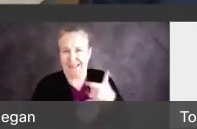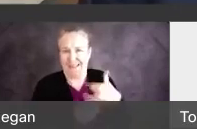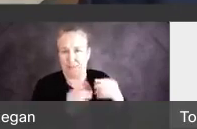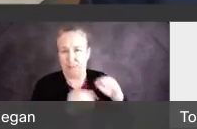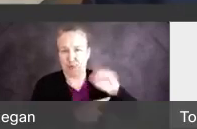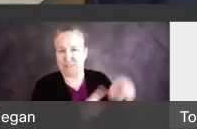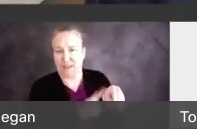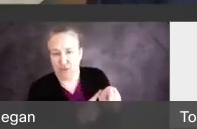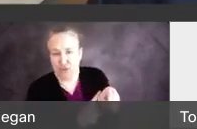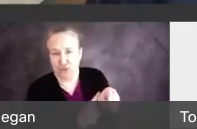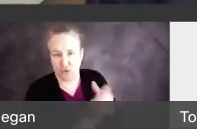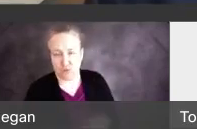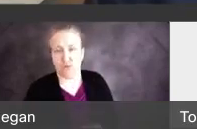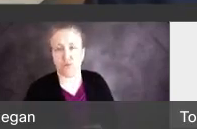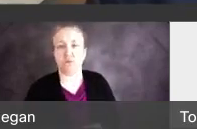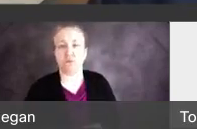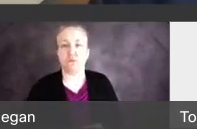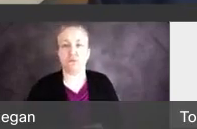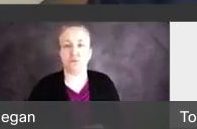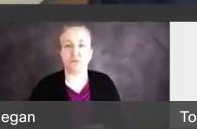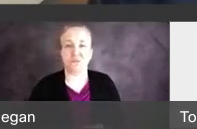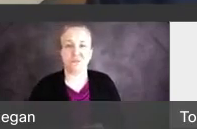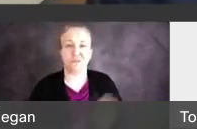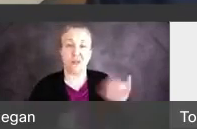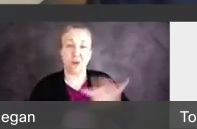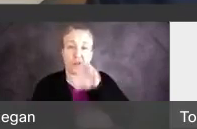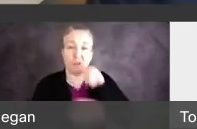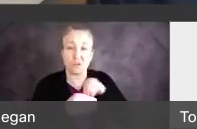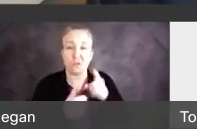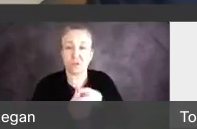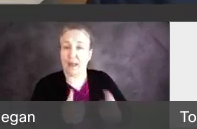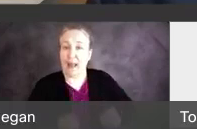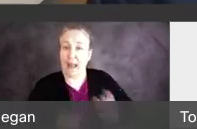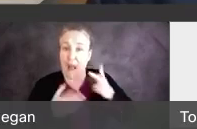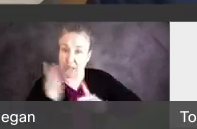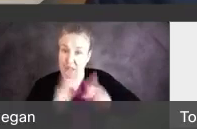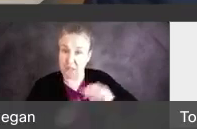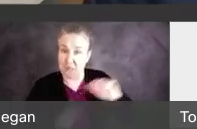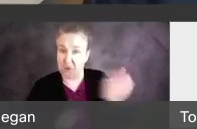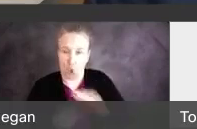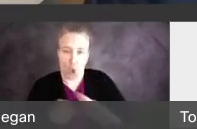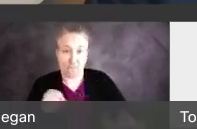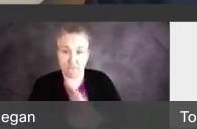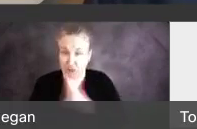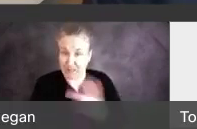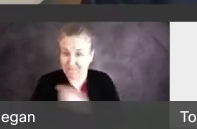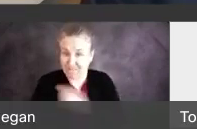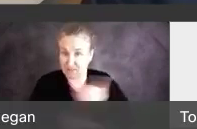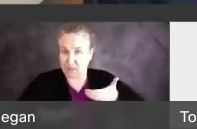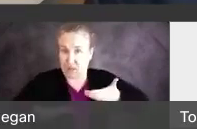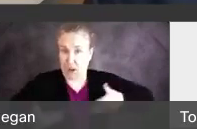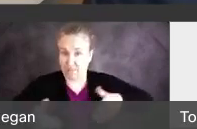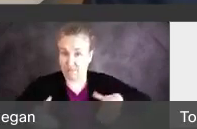what, that will be a combination of the number of people who have been fully vaccinated coupled with